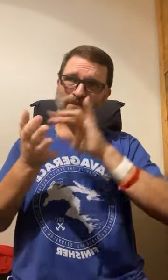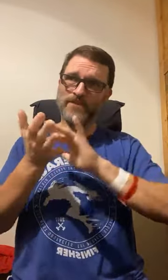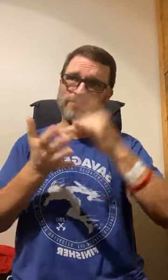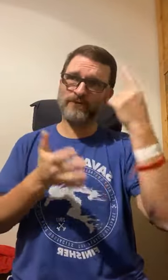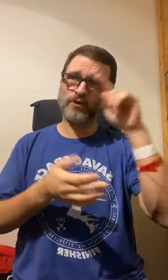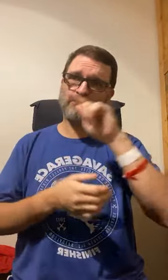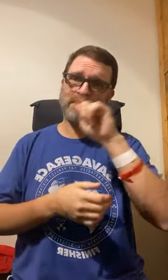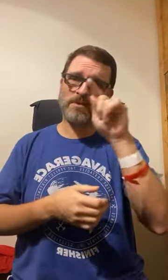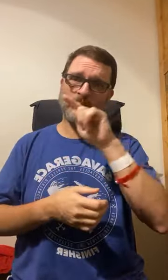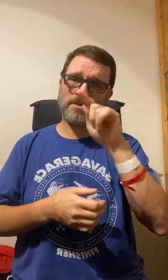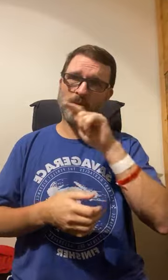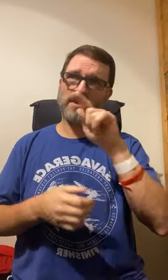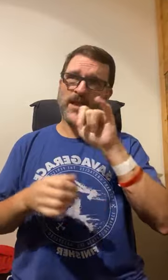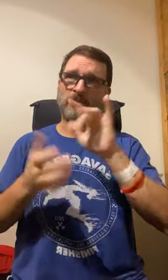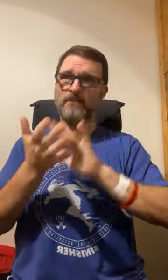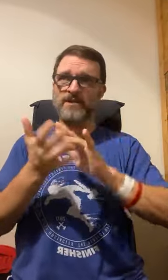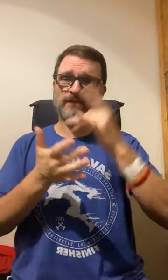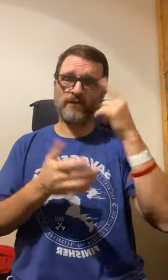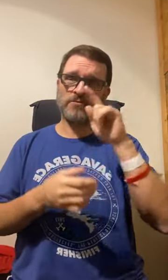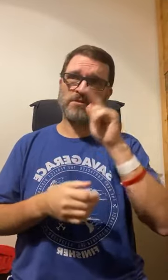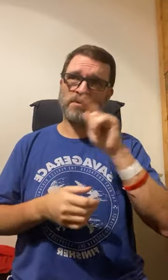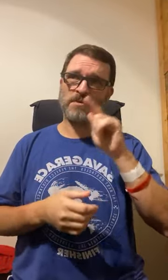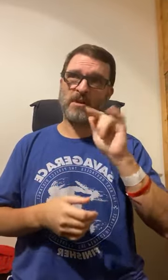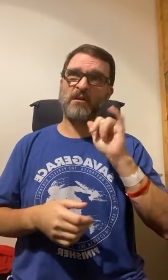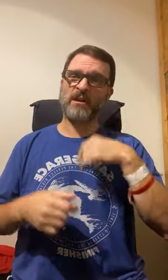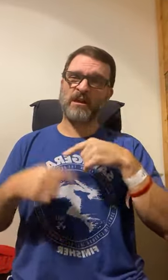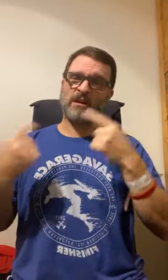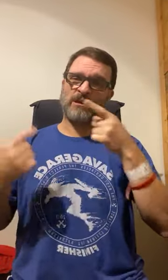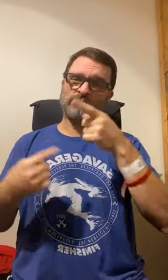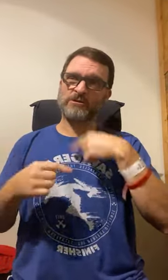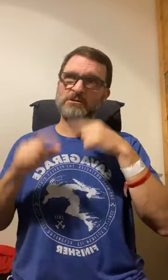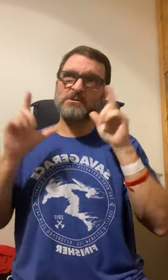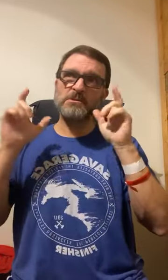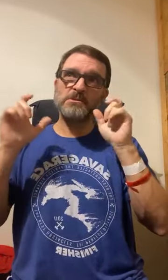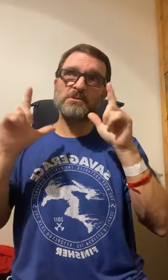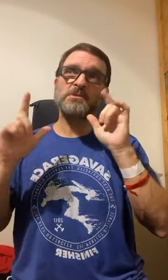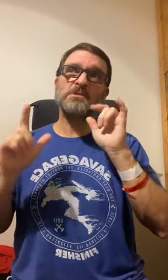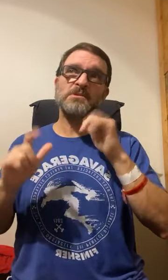the information each medicine is for. What that medicine is for and information. I recognized which ones I was allergic to. So I took pictures of them.